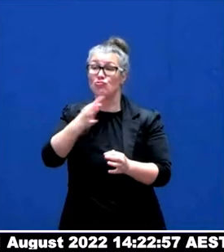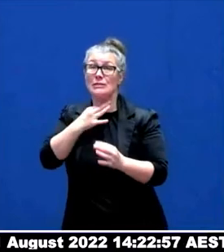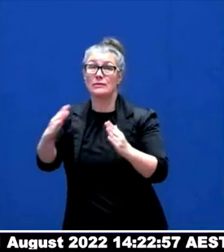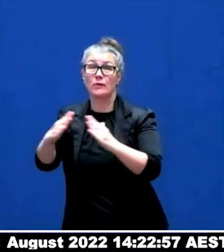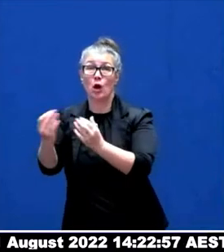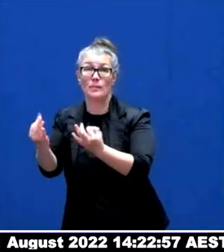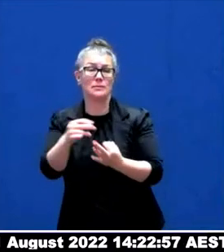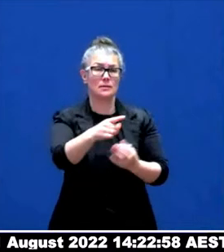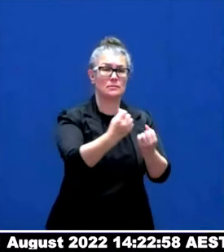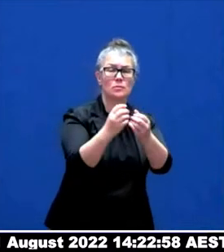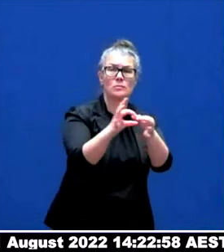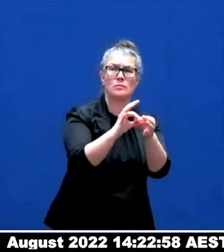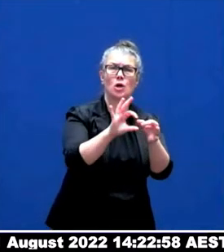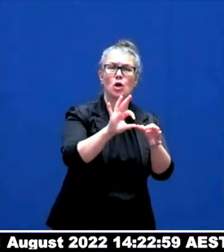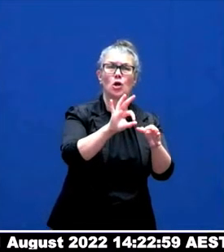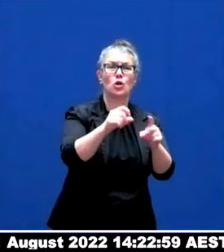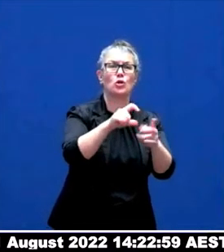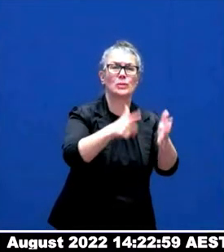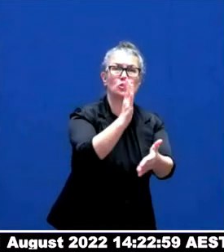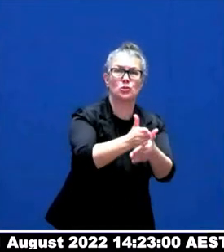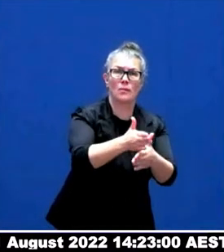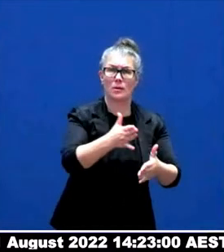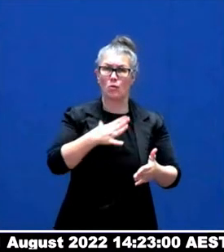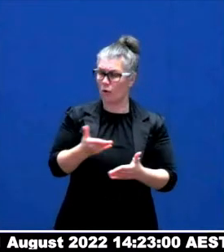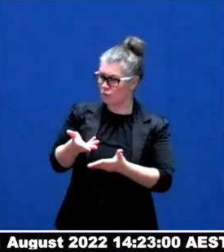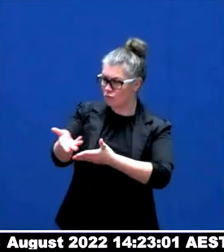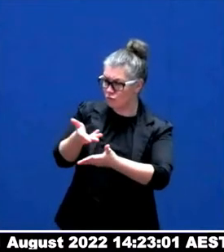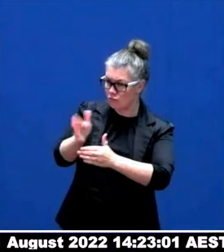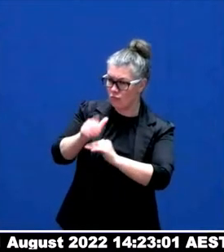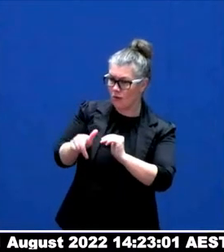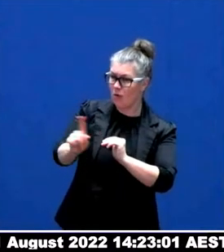doing their job, we would want to talk to that participant about choosing a different